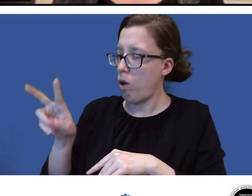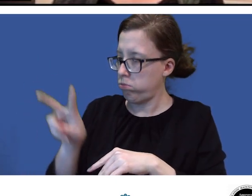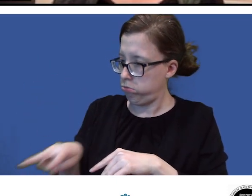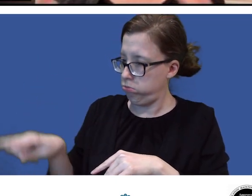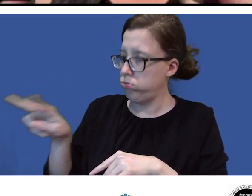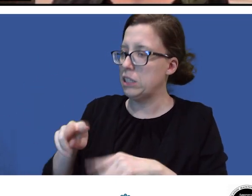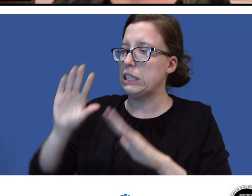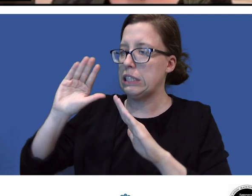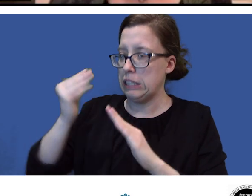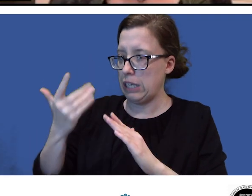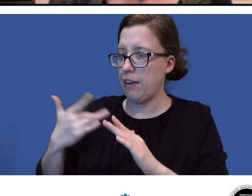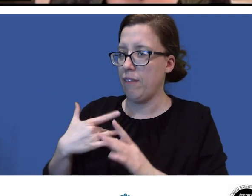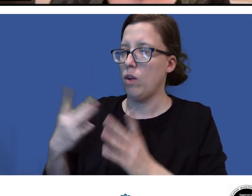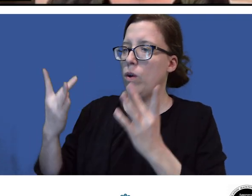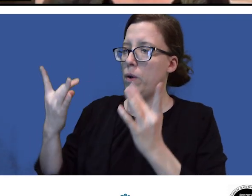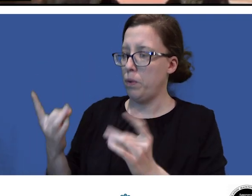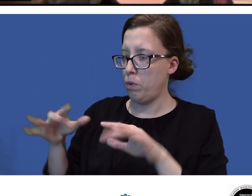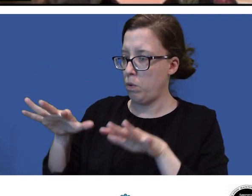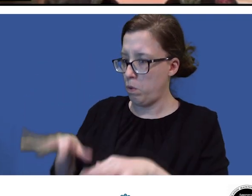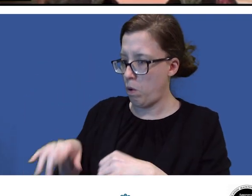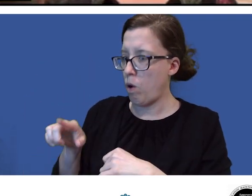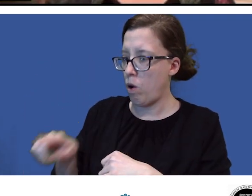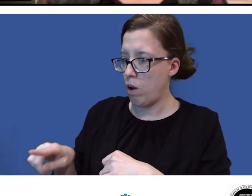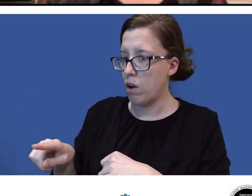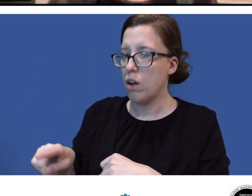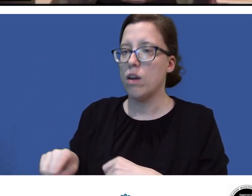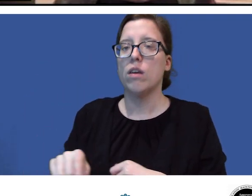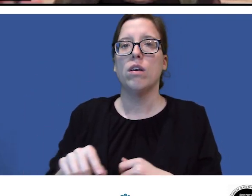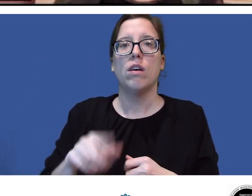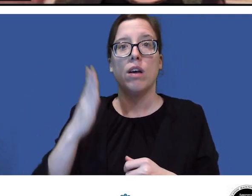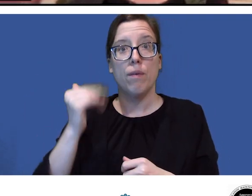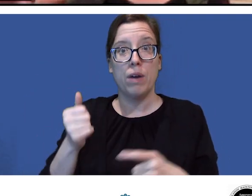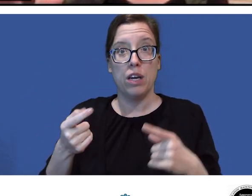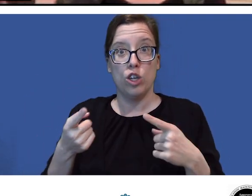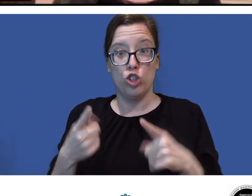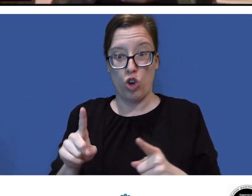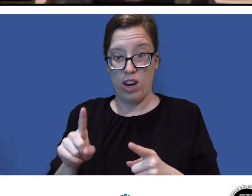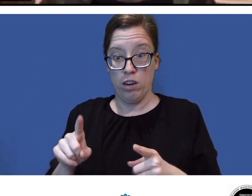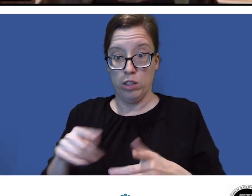don't trust what's happening. When you feel the ground under your whole body, or at least under